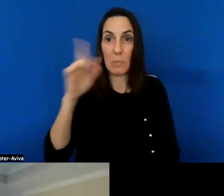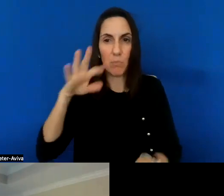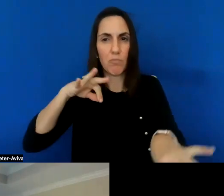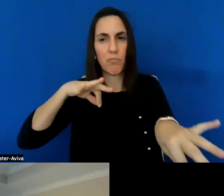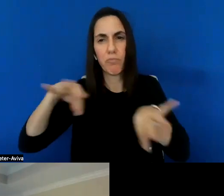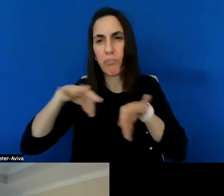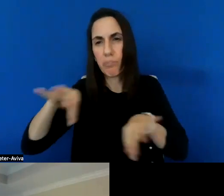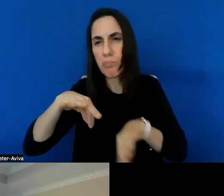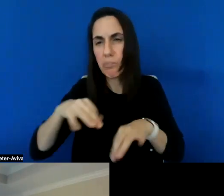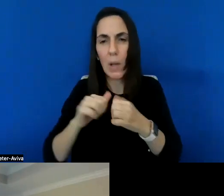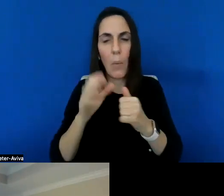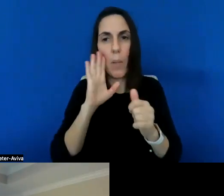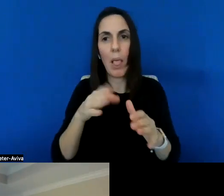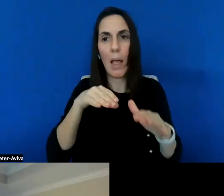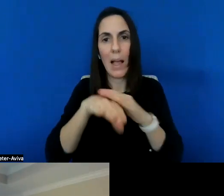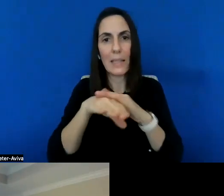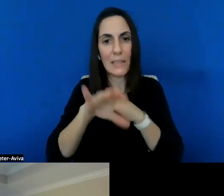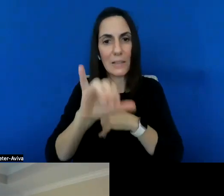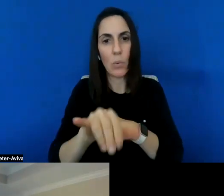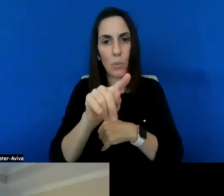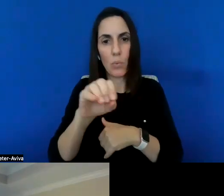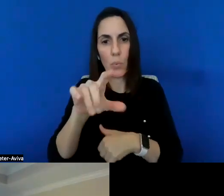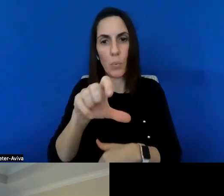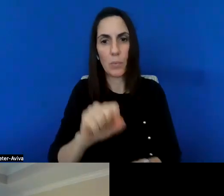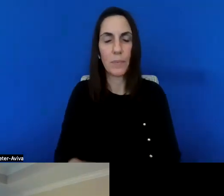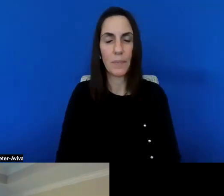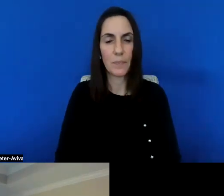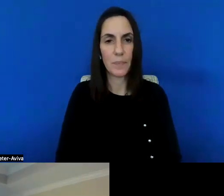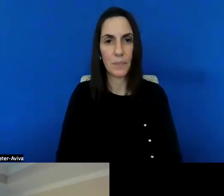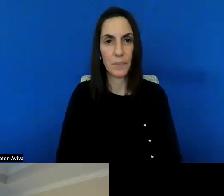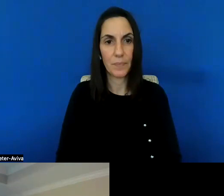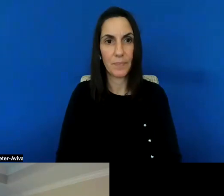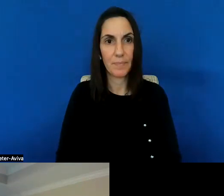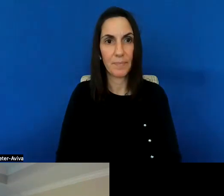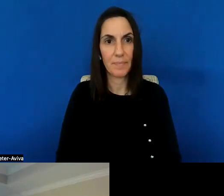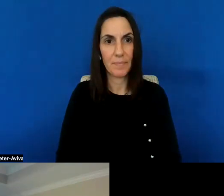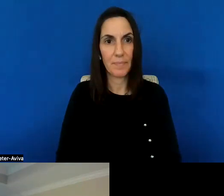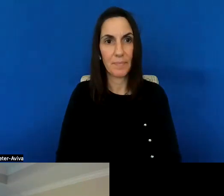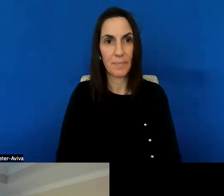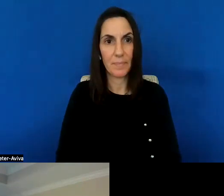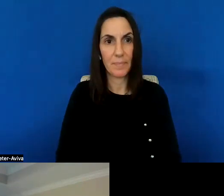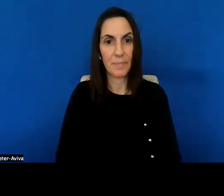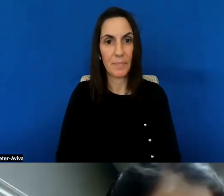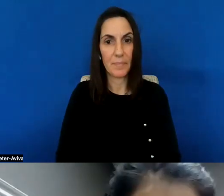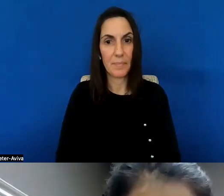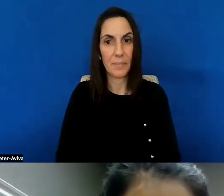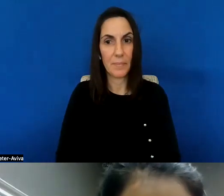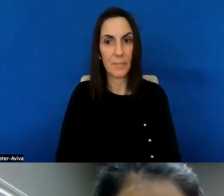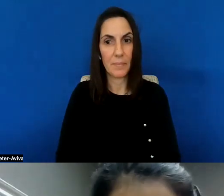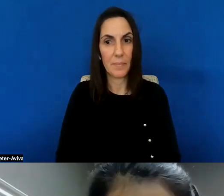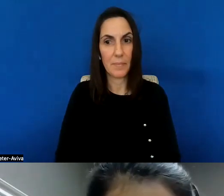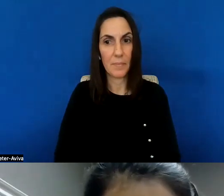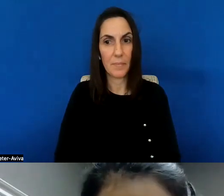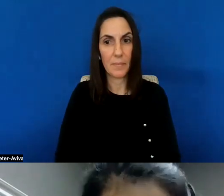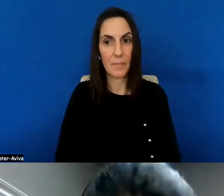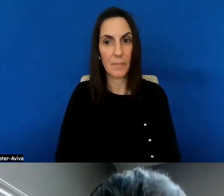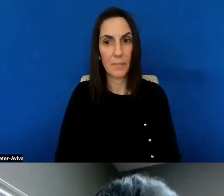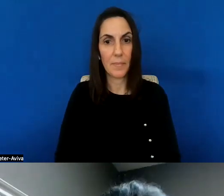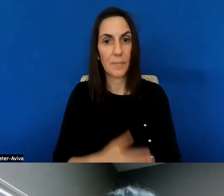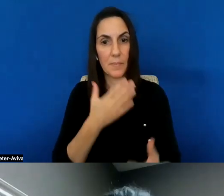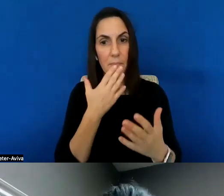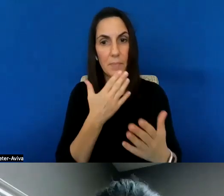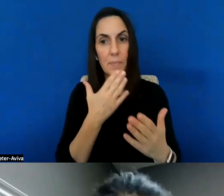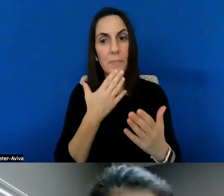how to access those tools 11:03:36 Yes, yes, thank you. Good morning.